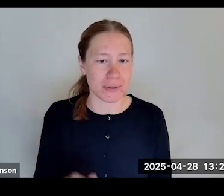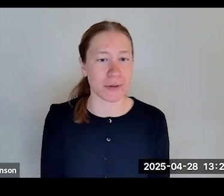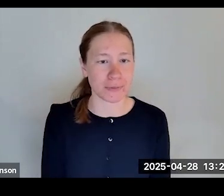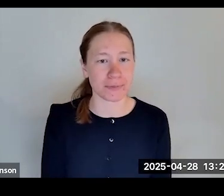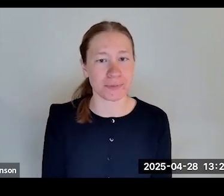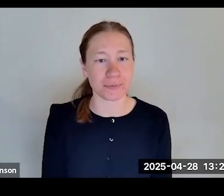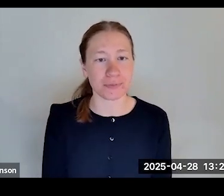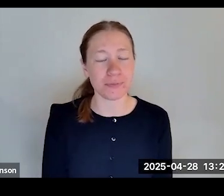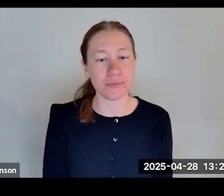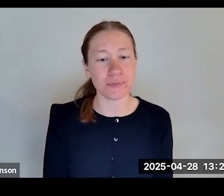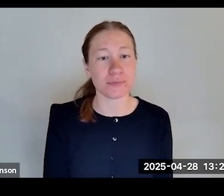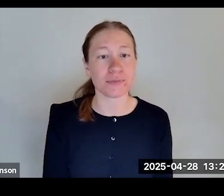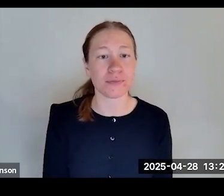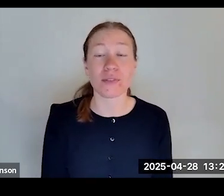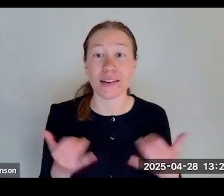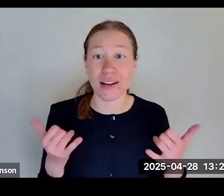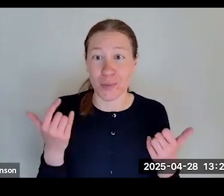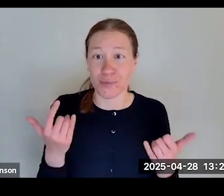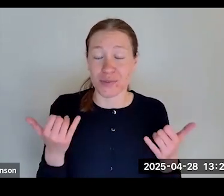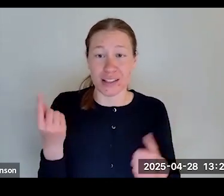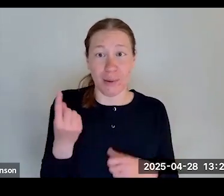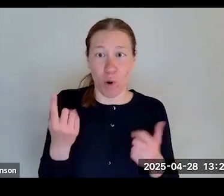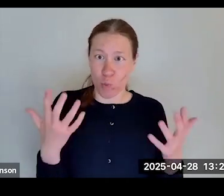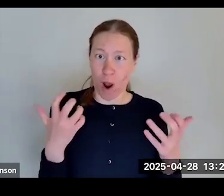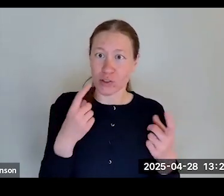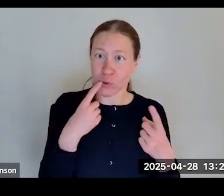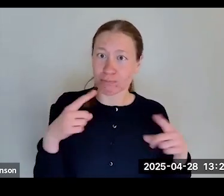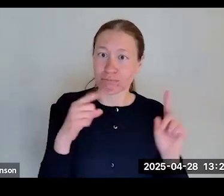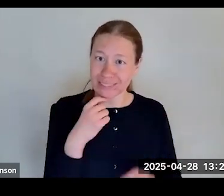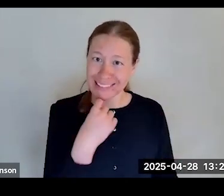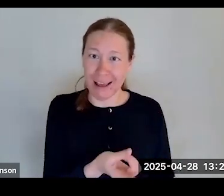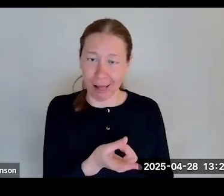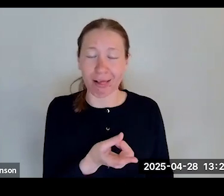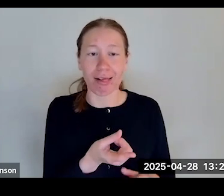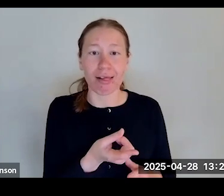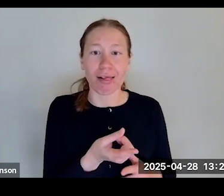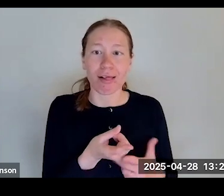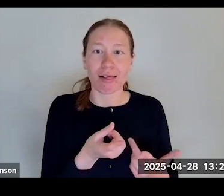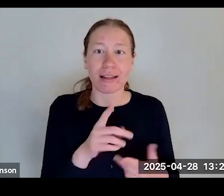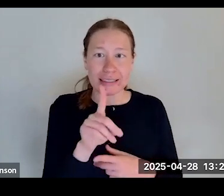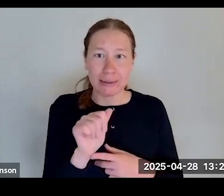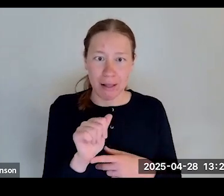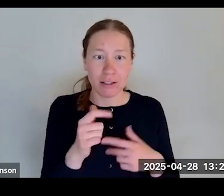Now, if somebody is wanting to disclose their disability and pursue accommodations, U of M does offer many avenues to pursue.